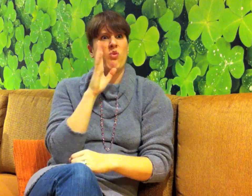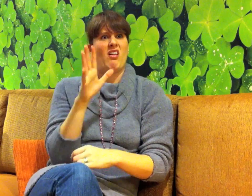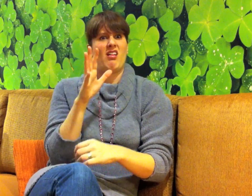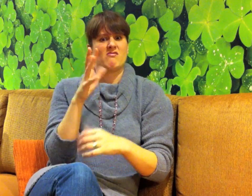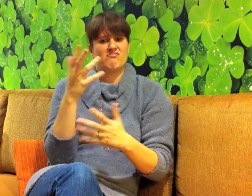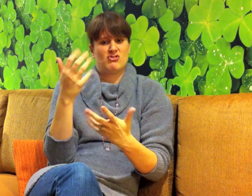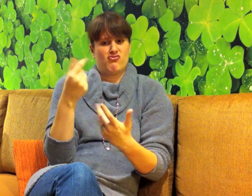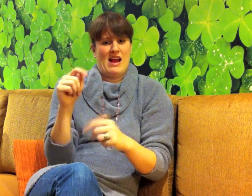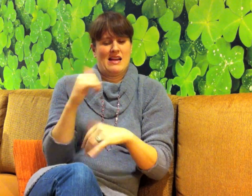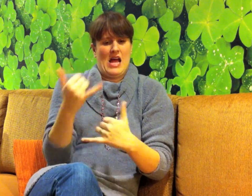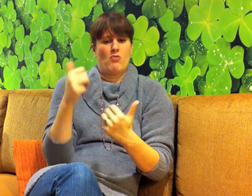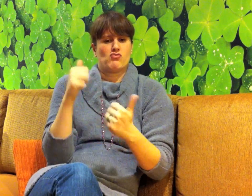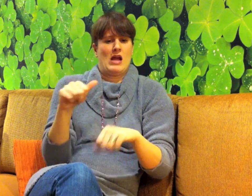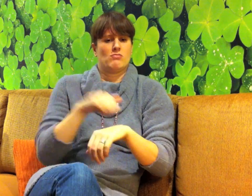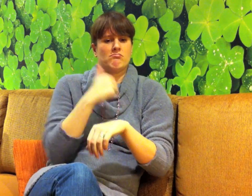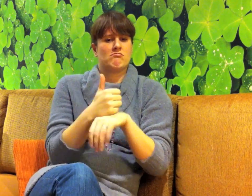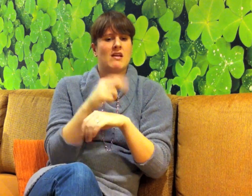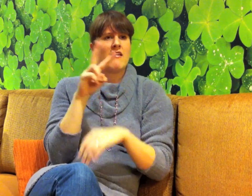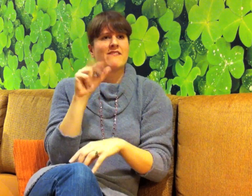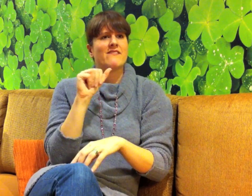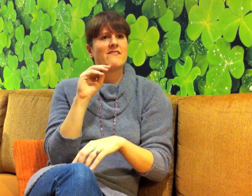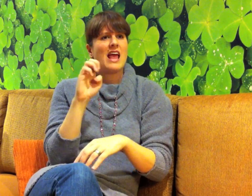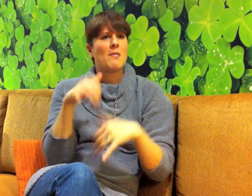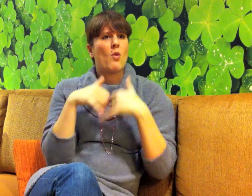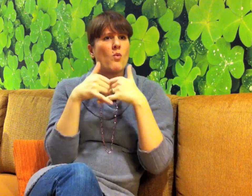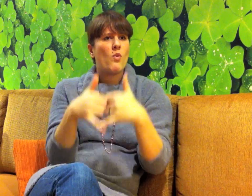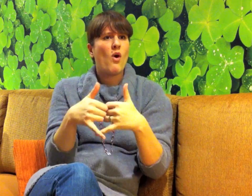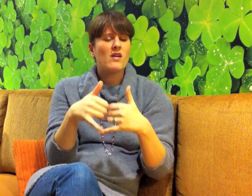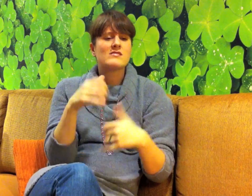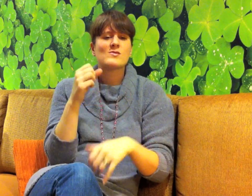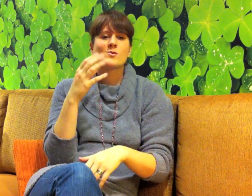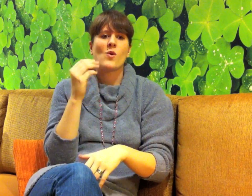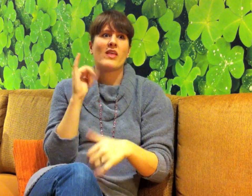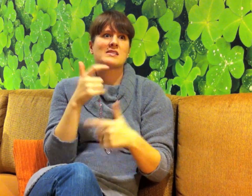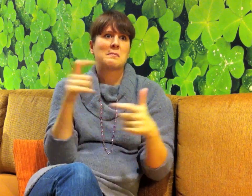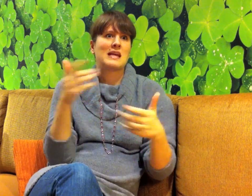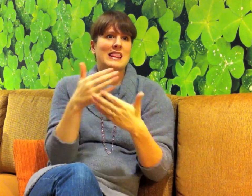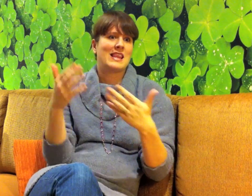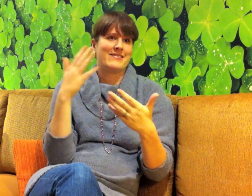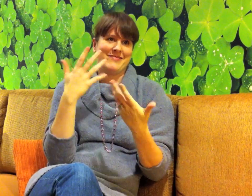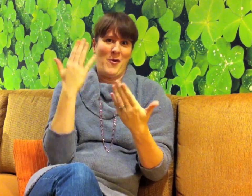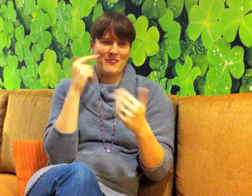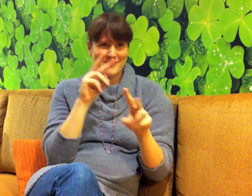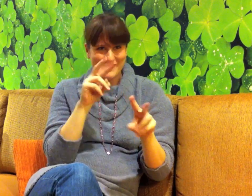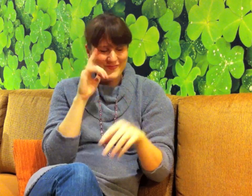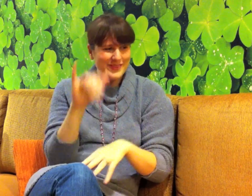Right now, she is trying to set up “VAME”, an awards show. Its a big thing and hope you watch for it.